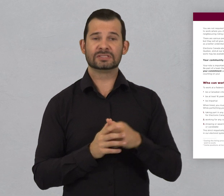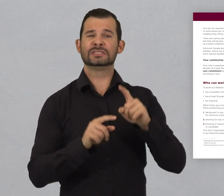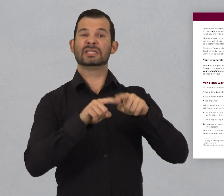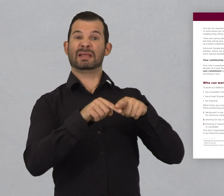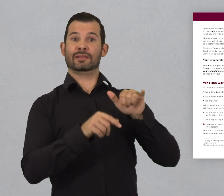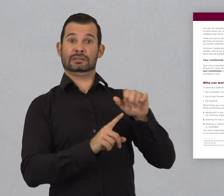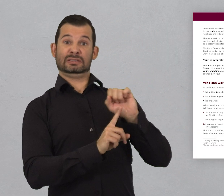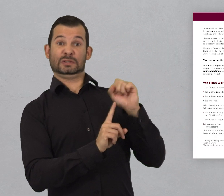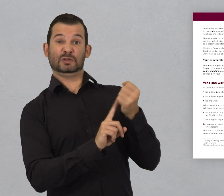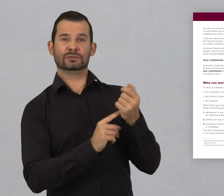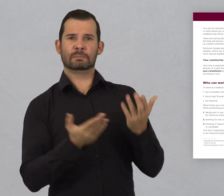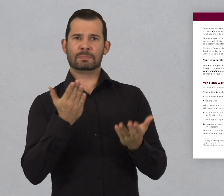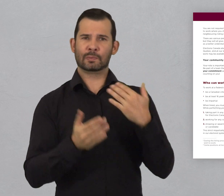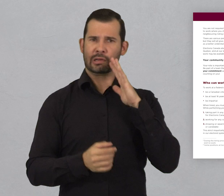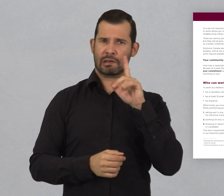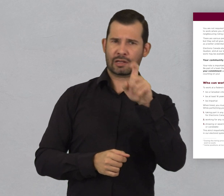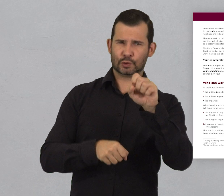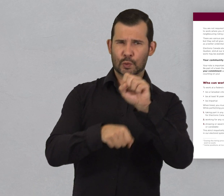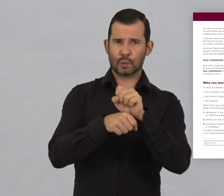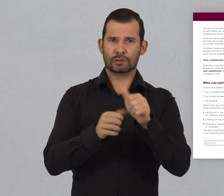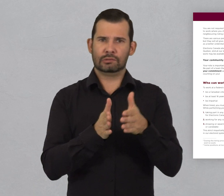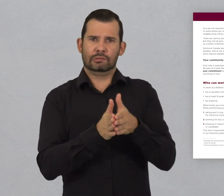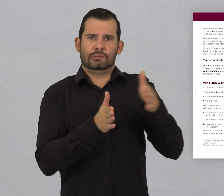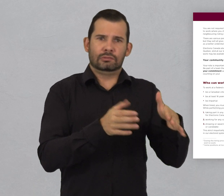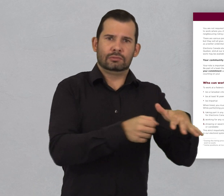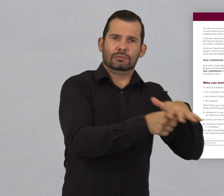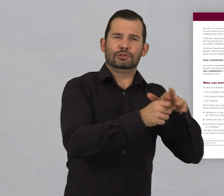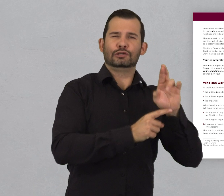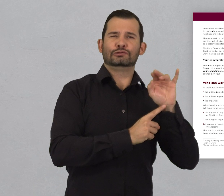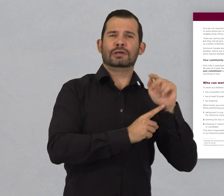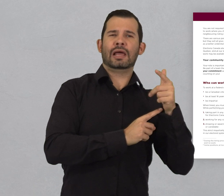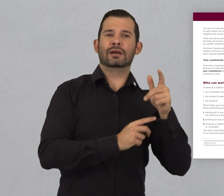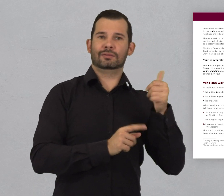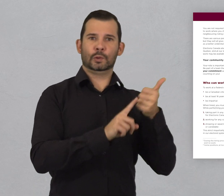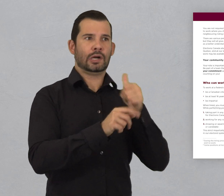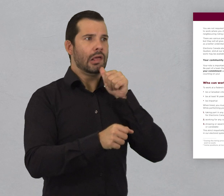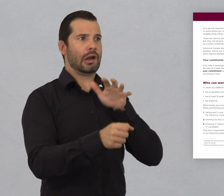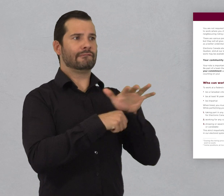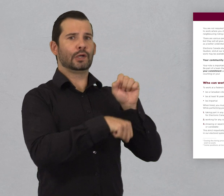we may ask you to work in a neighbouring riding where there are not enough workers.1